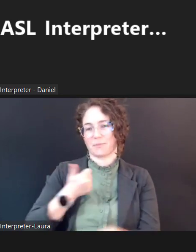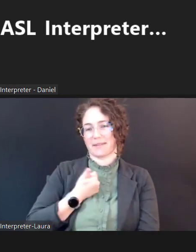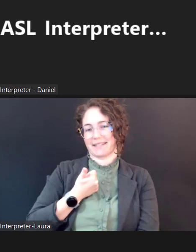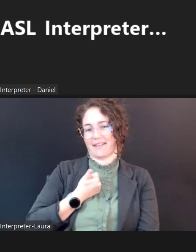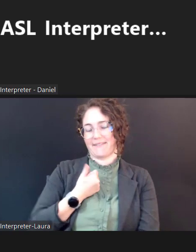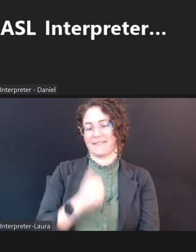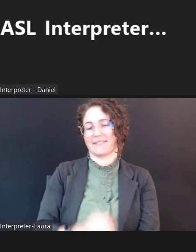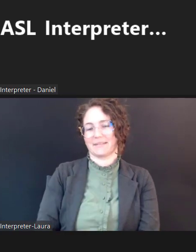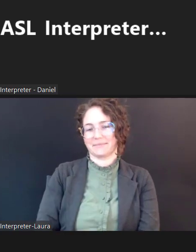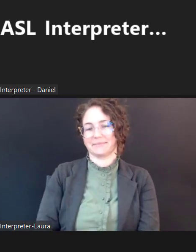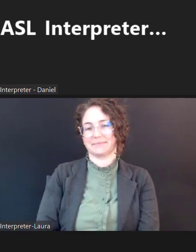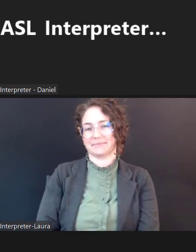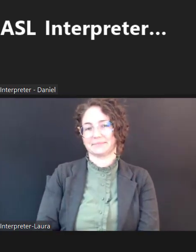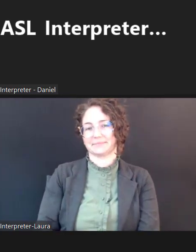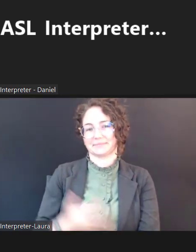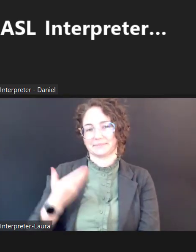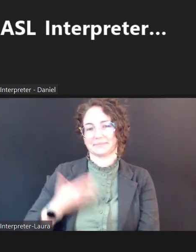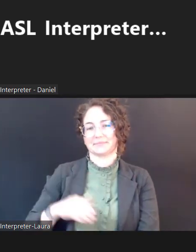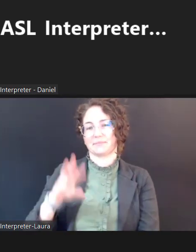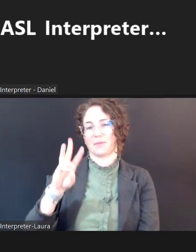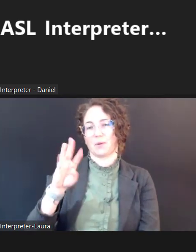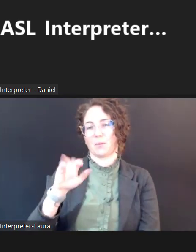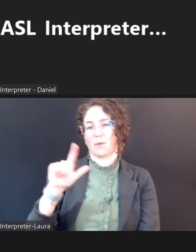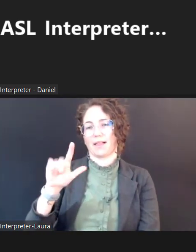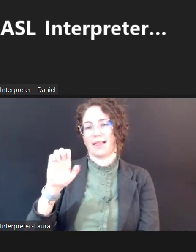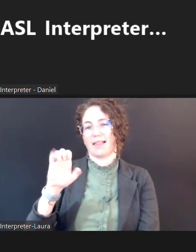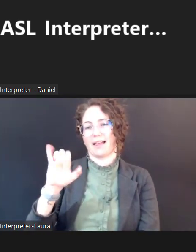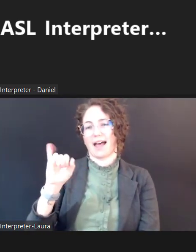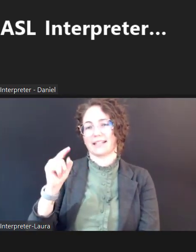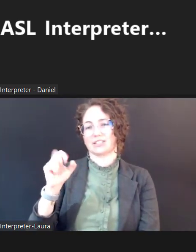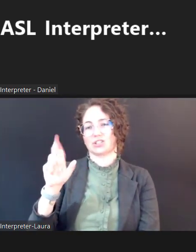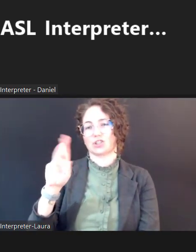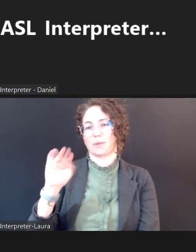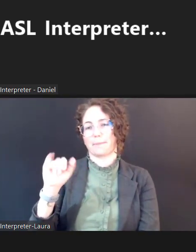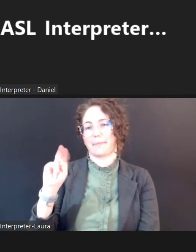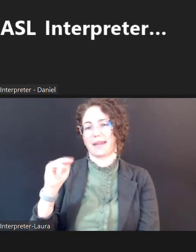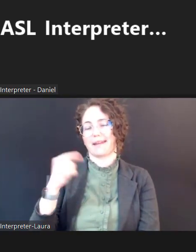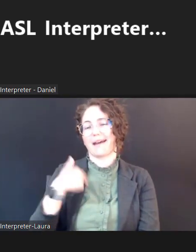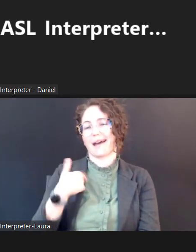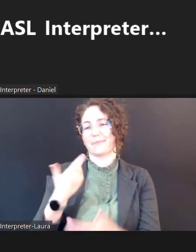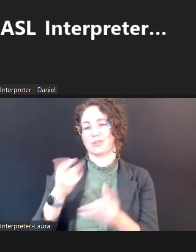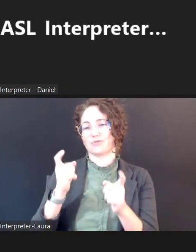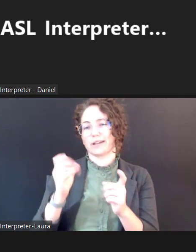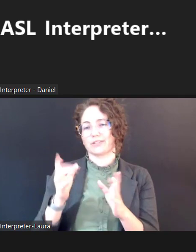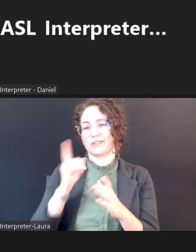My name is Will Eiserman and I am the director of the Early Childhood